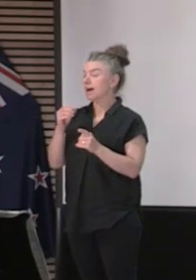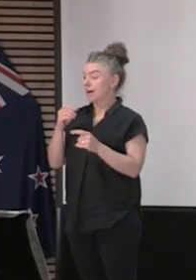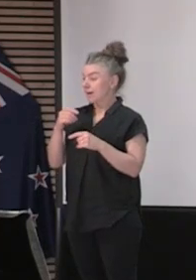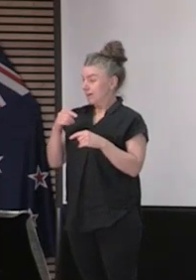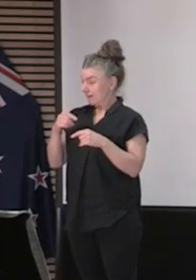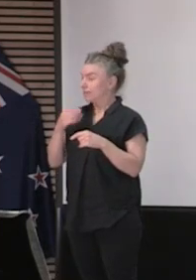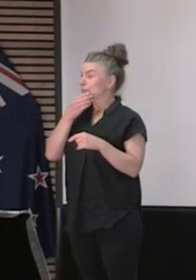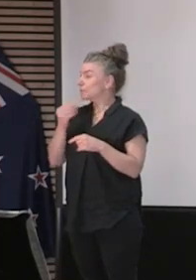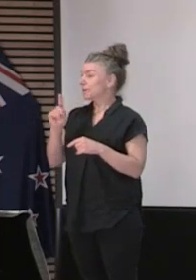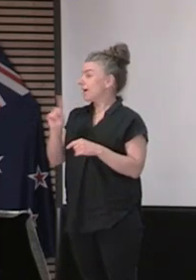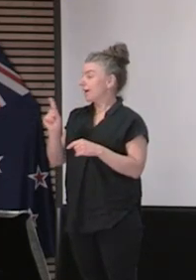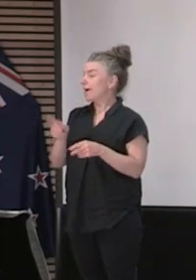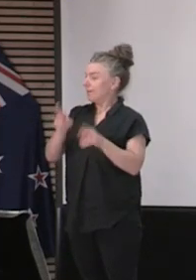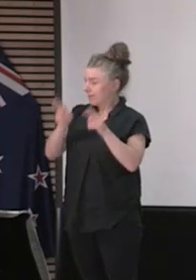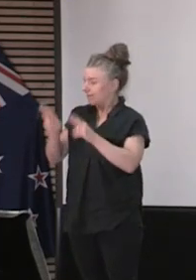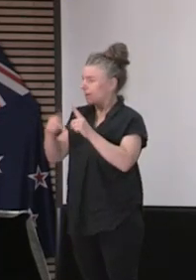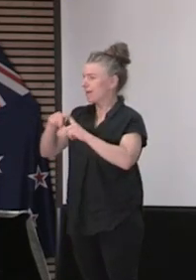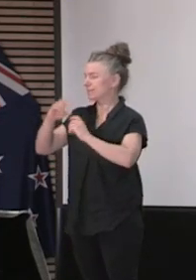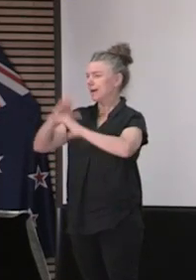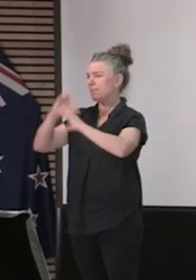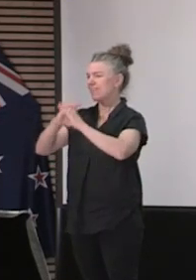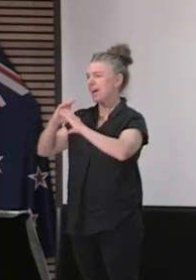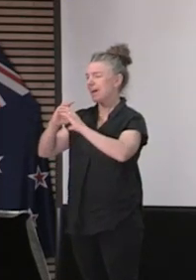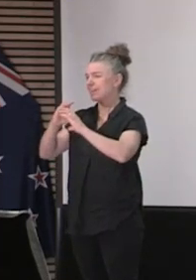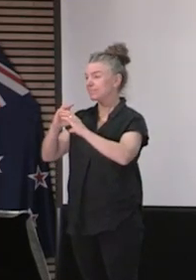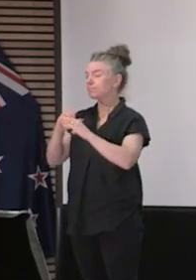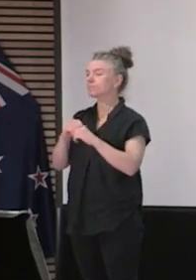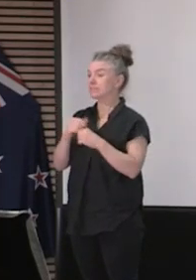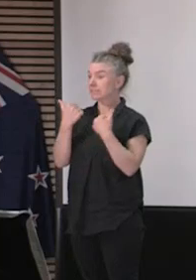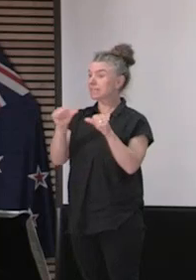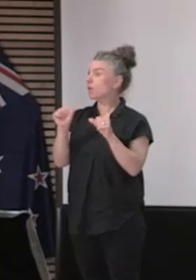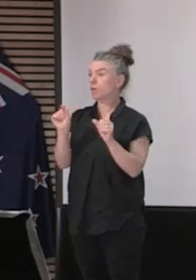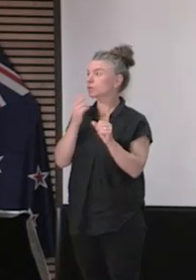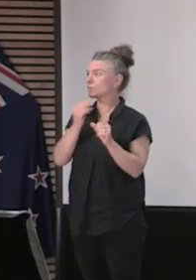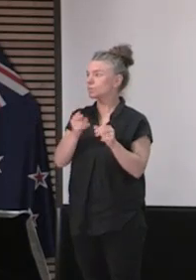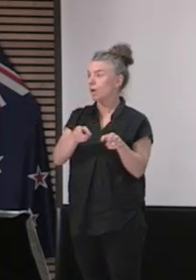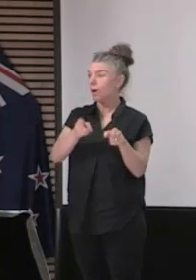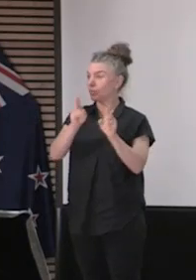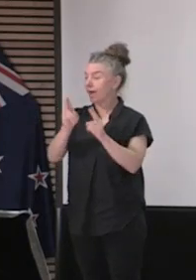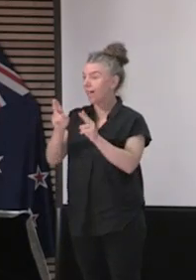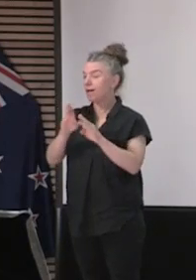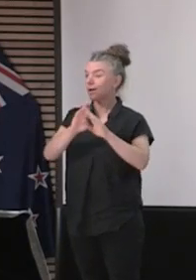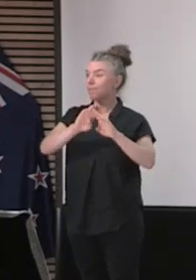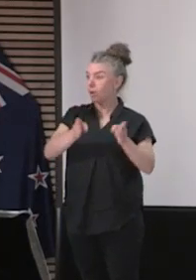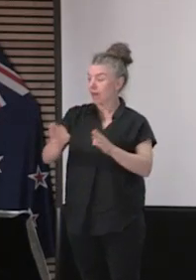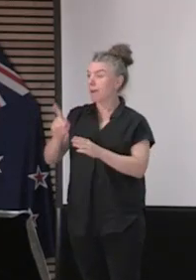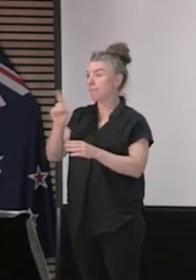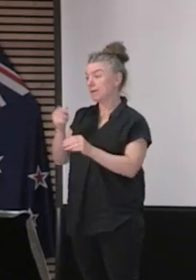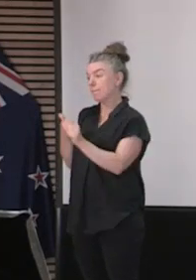We've been able toaccommodate peoplesuccessfully within hotels. But we have had theavailability of campervansshould we need them.